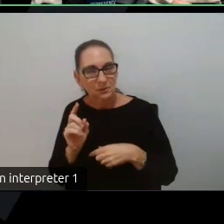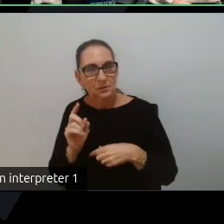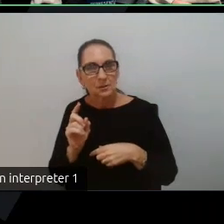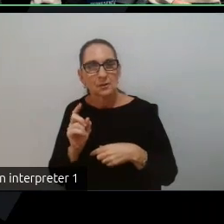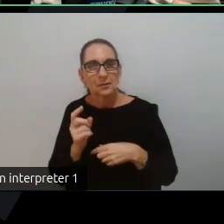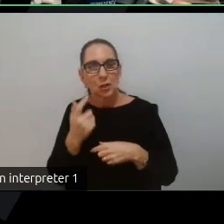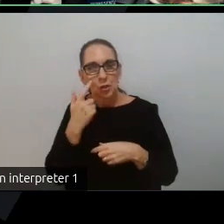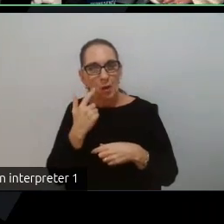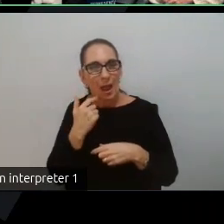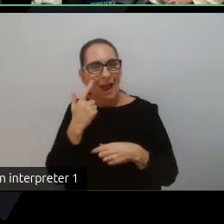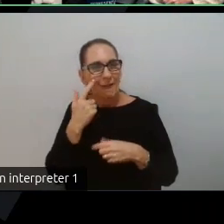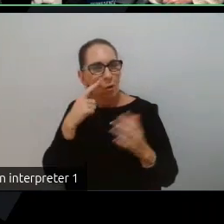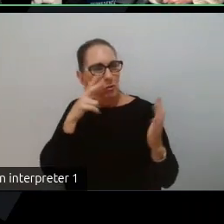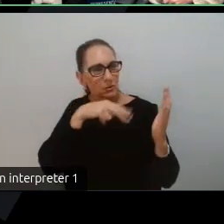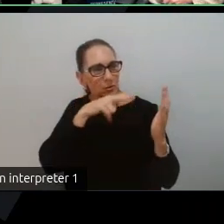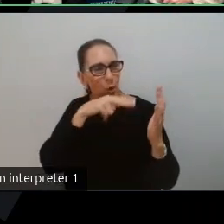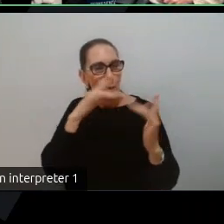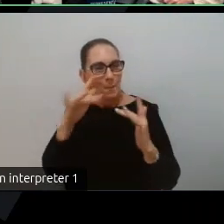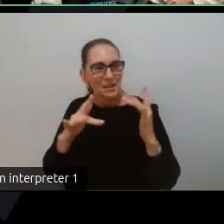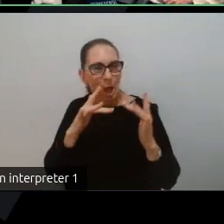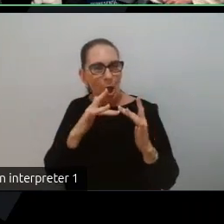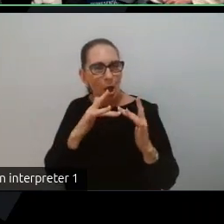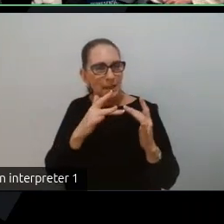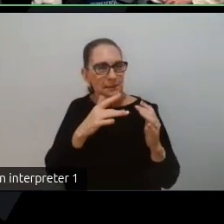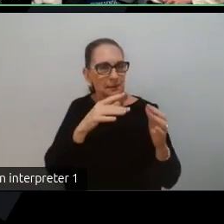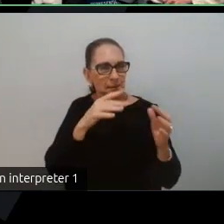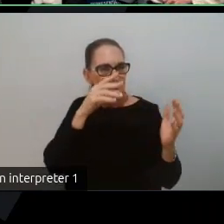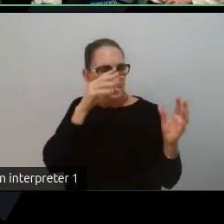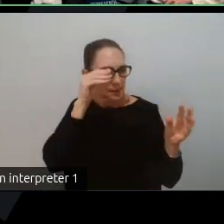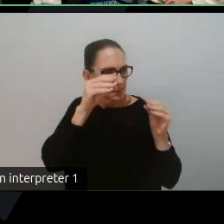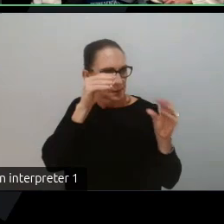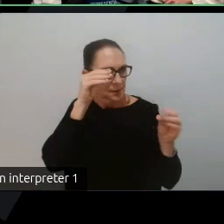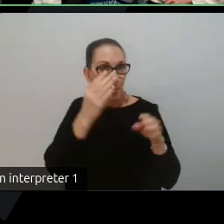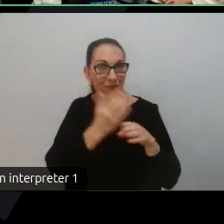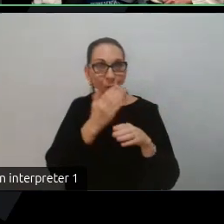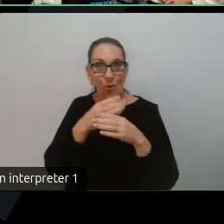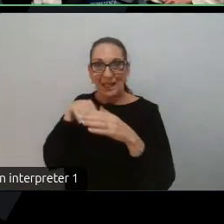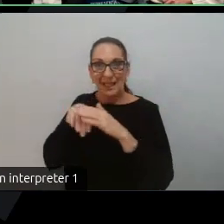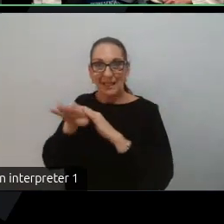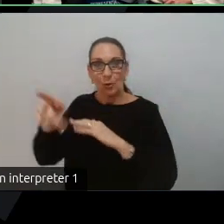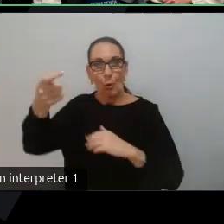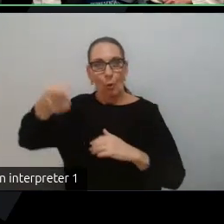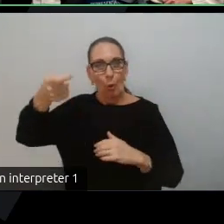our website before you attend at court as a client because that makes you more prepared and hopefully